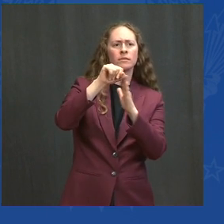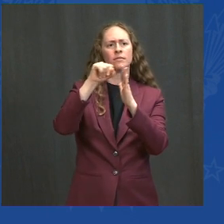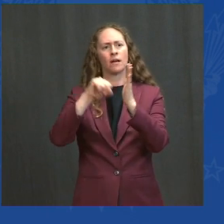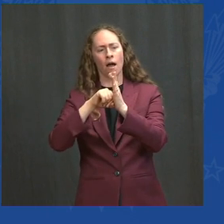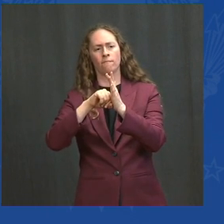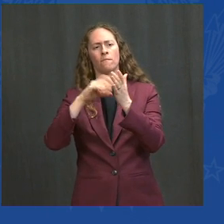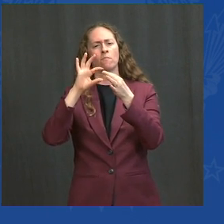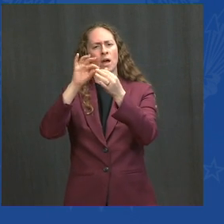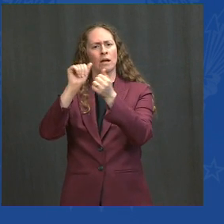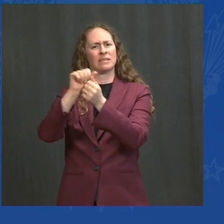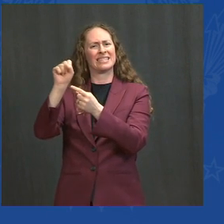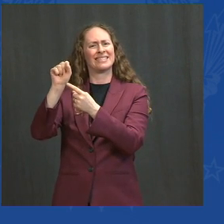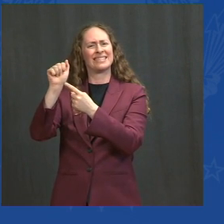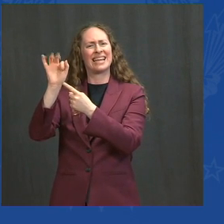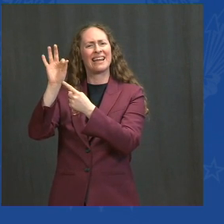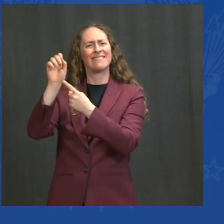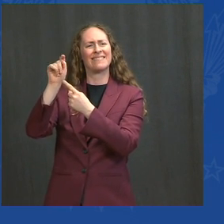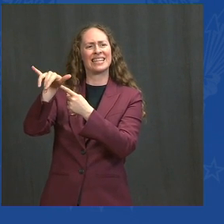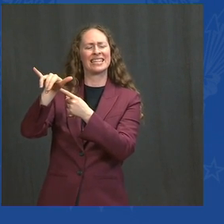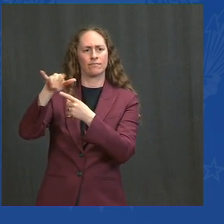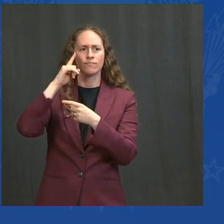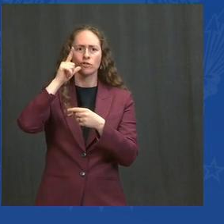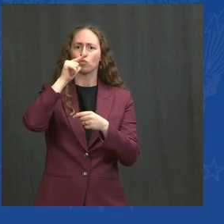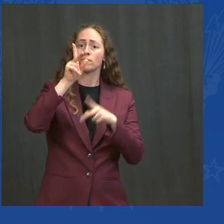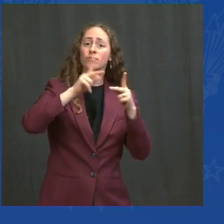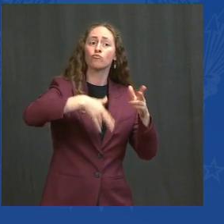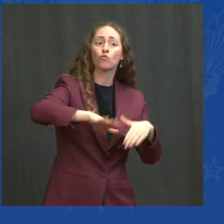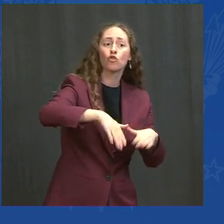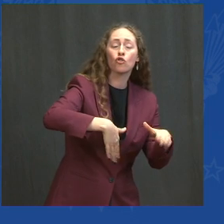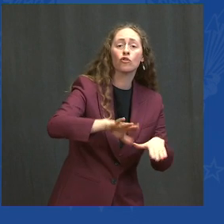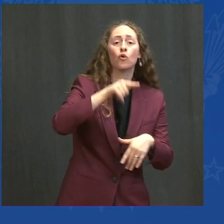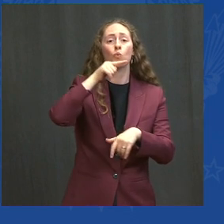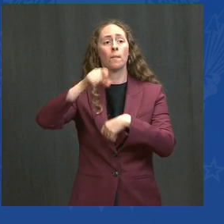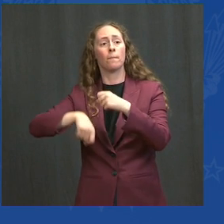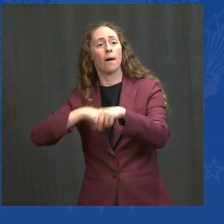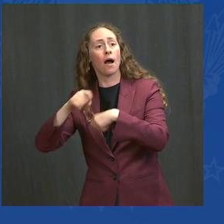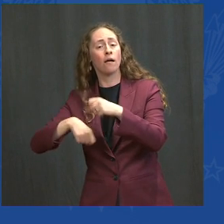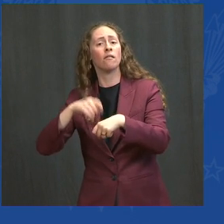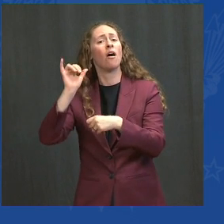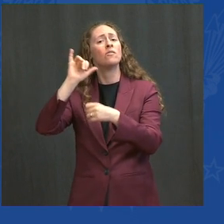including highway safety, truck safety, pipeline and hazardous materials safety.